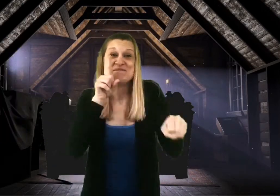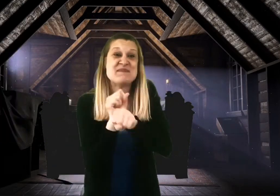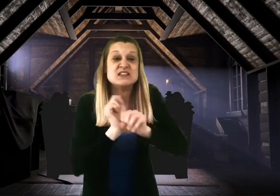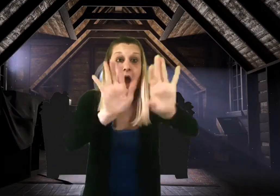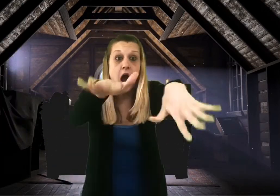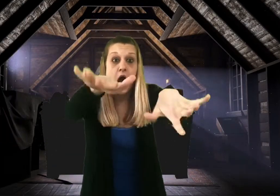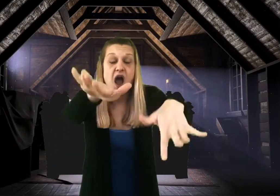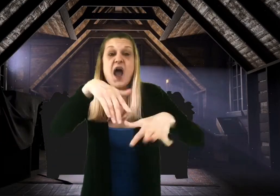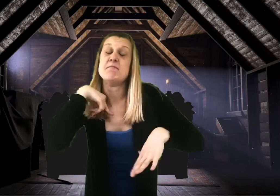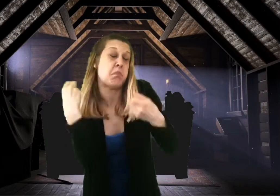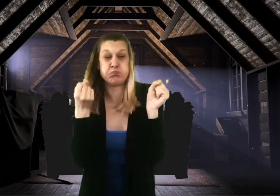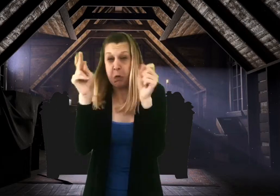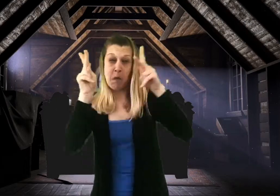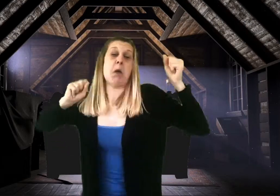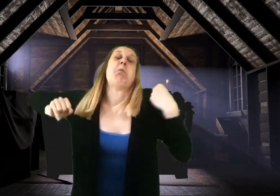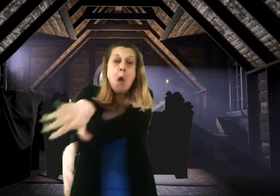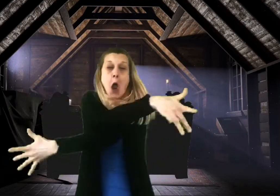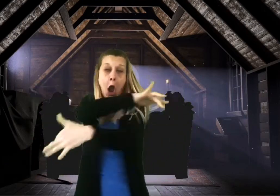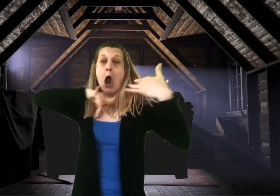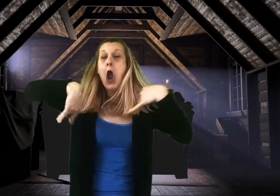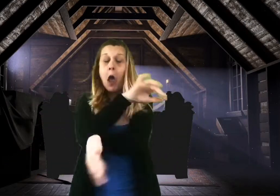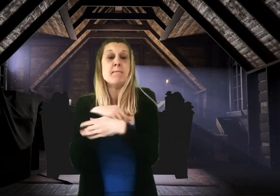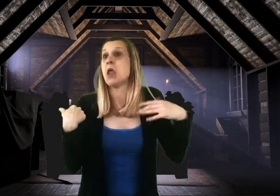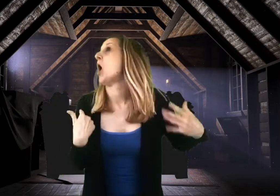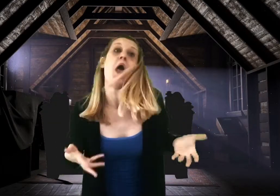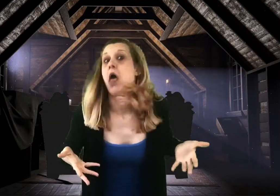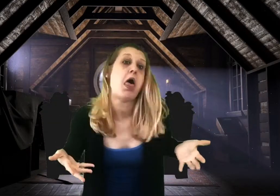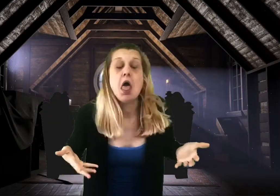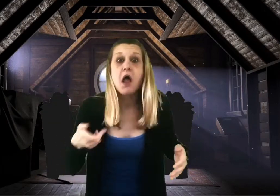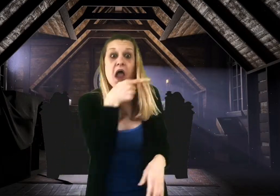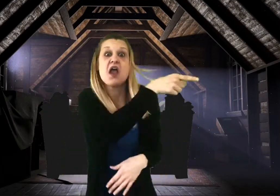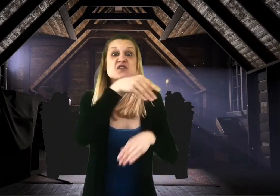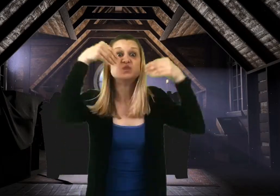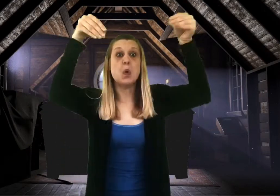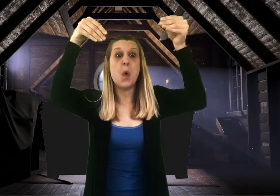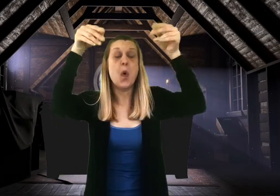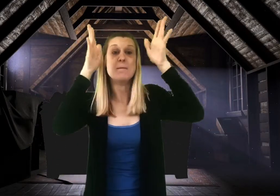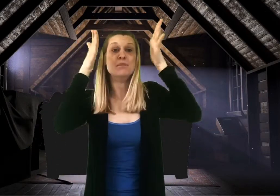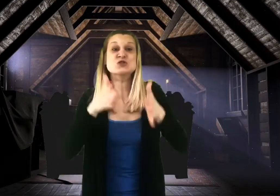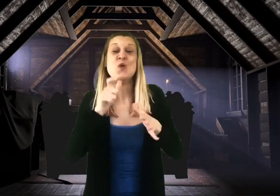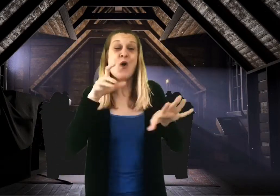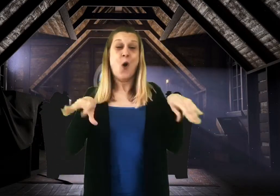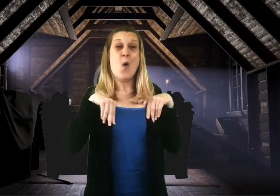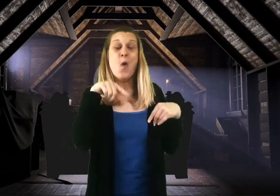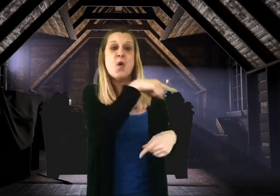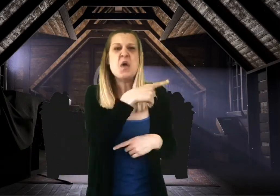And, then it got all crazy; there were crowds of people all around me wanting to see it